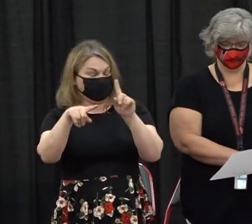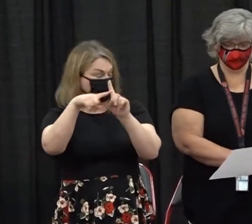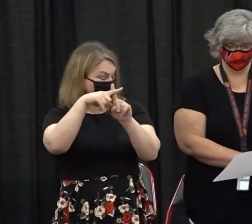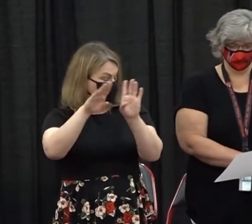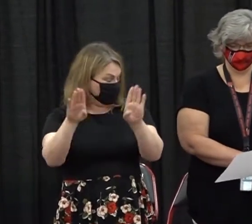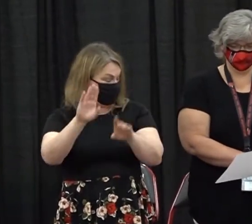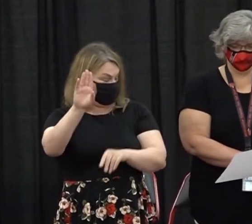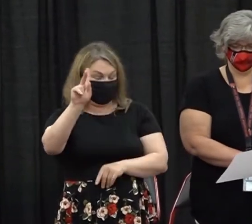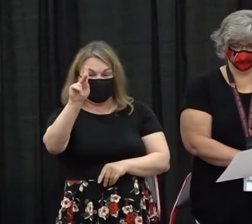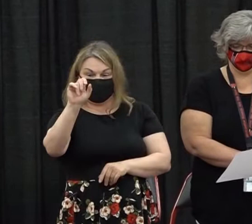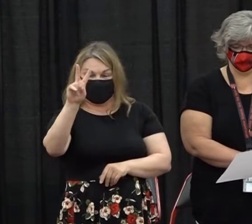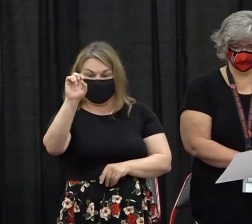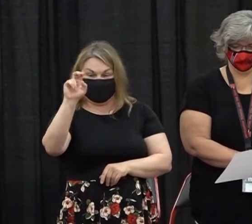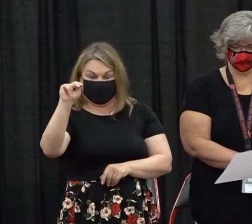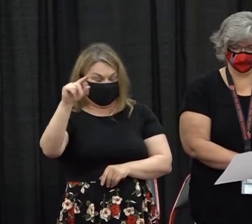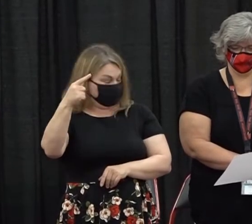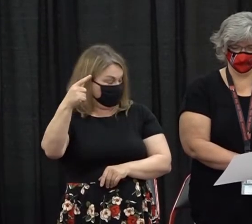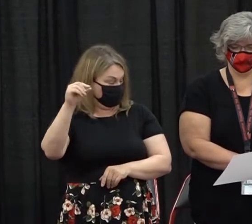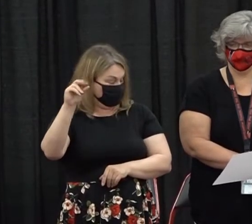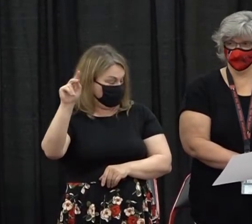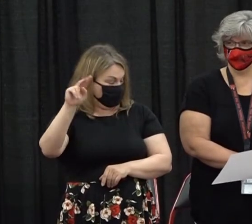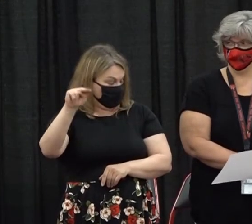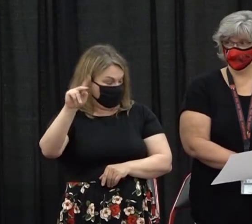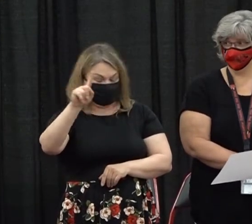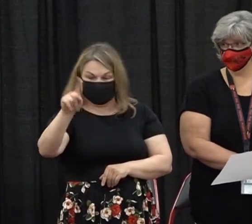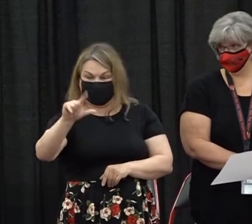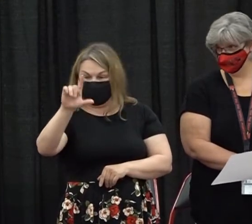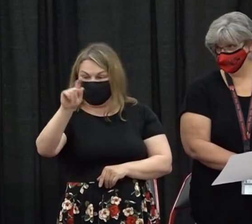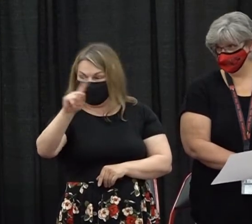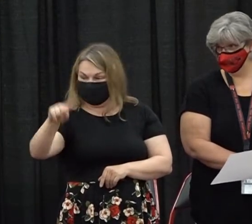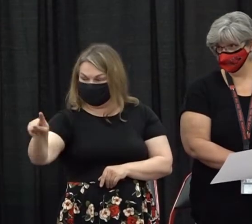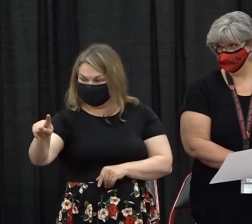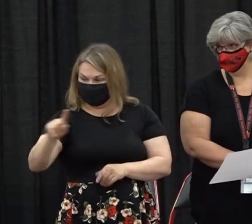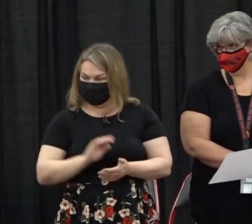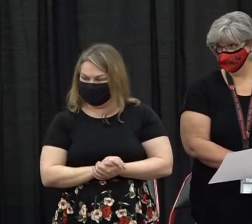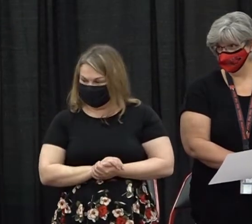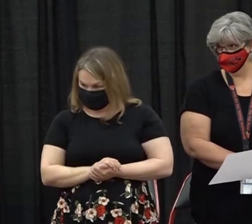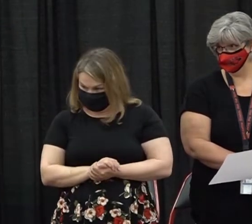The first student to receive this is Kevin Gonzalez.